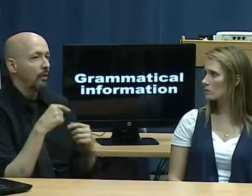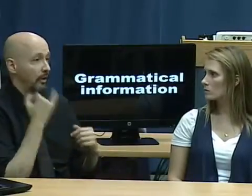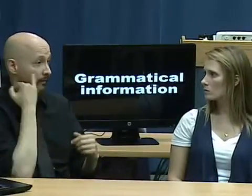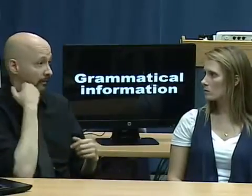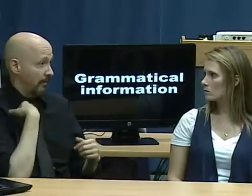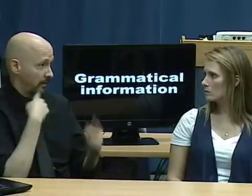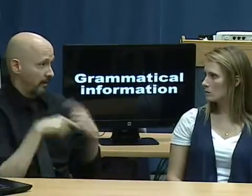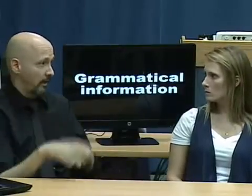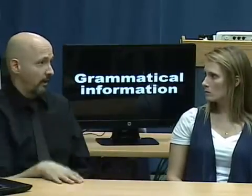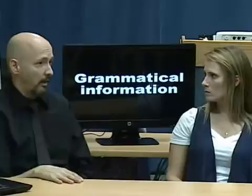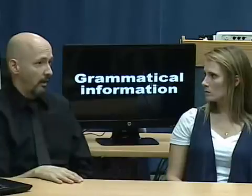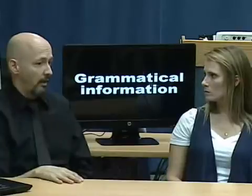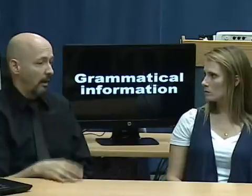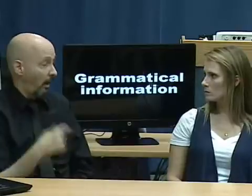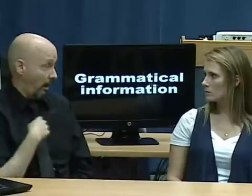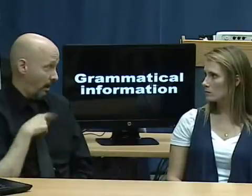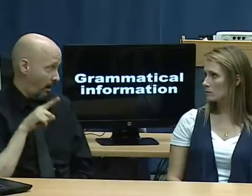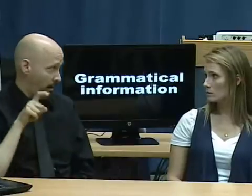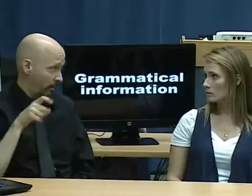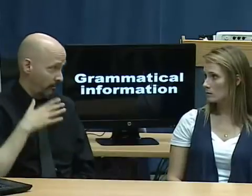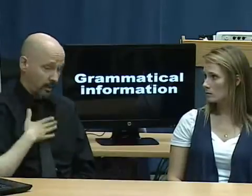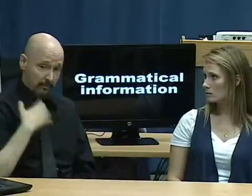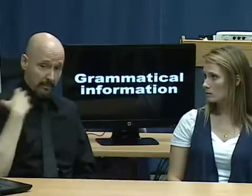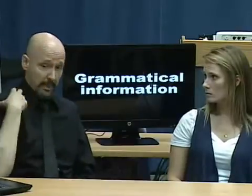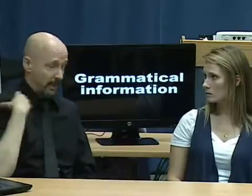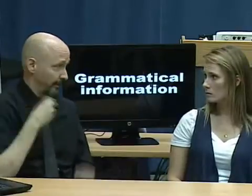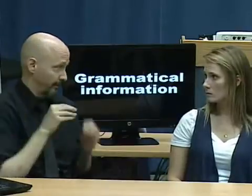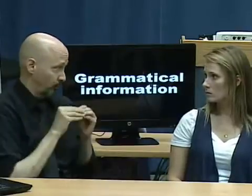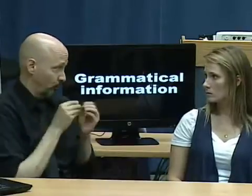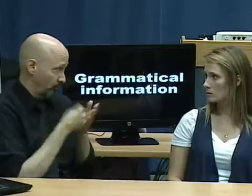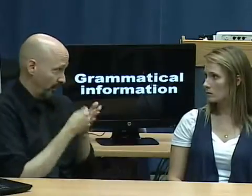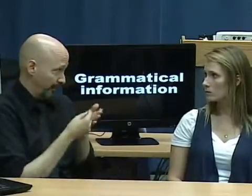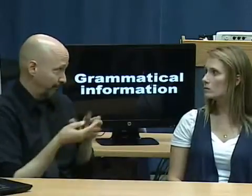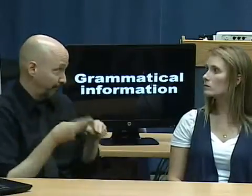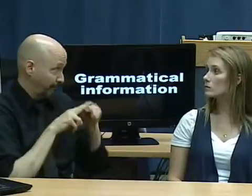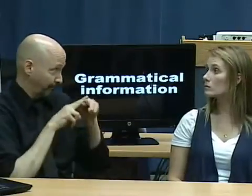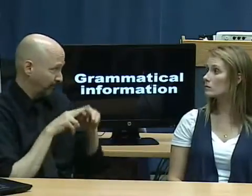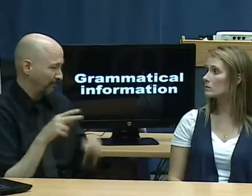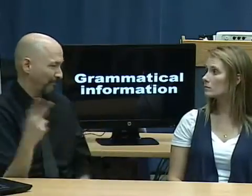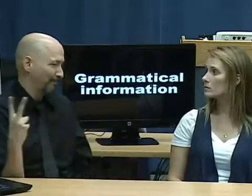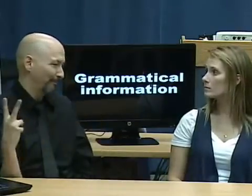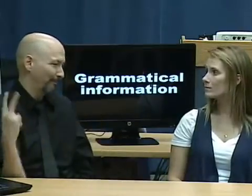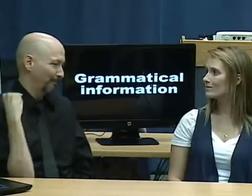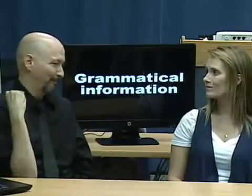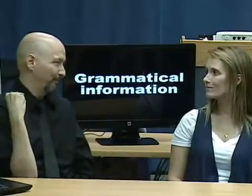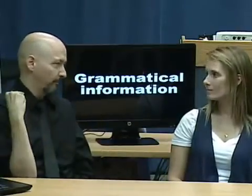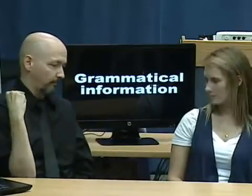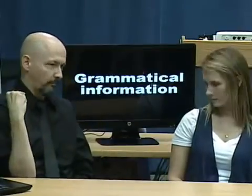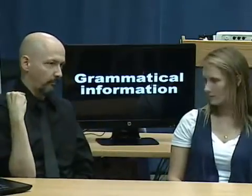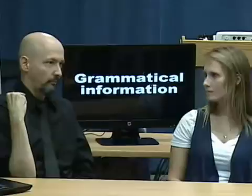If I sign... If I ask my boss for more money, a pay increase: "No." (boss-SAY-TO-me)